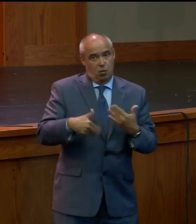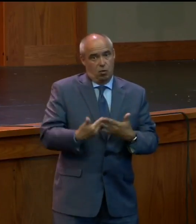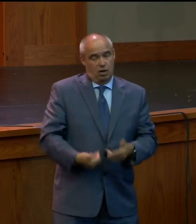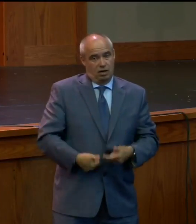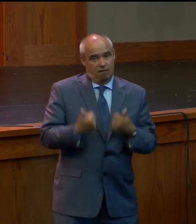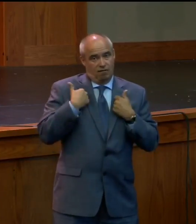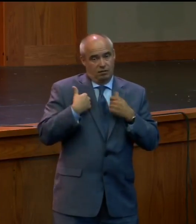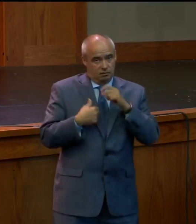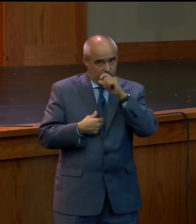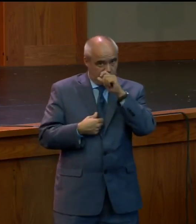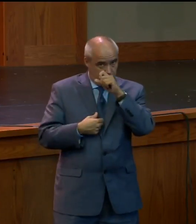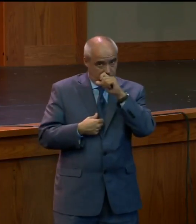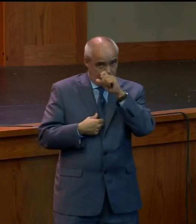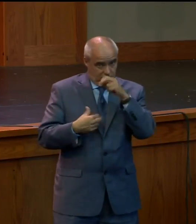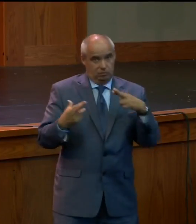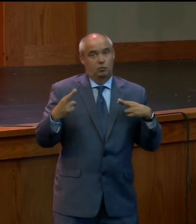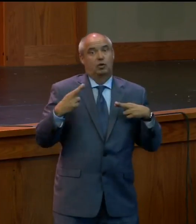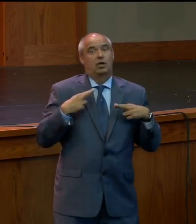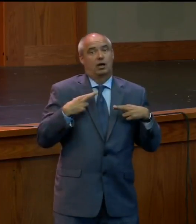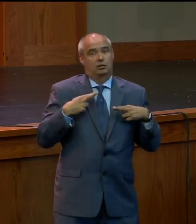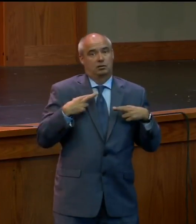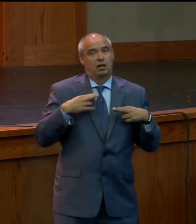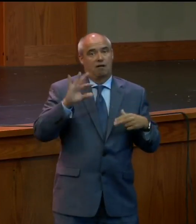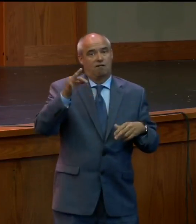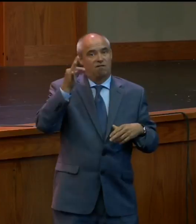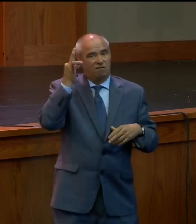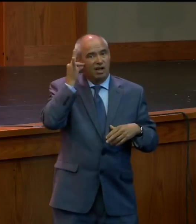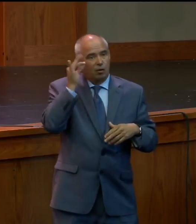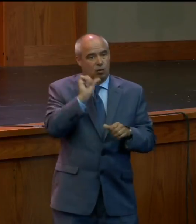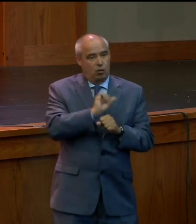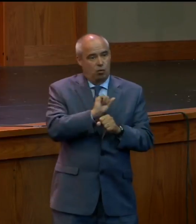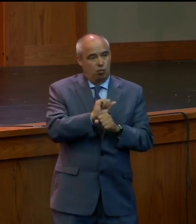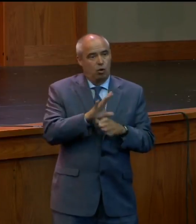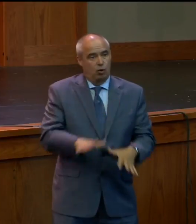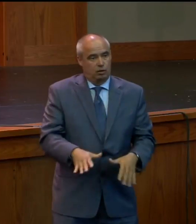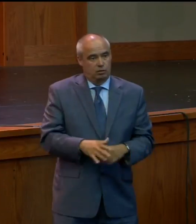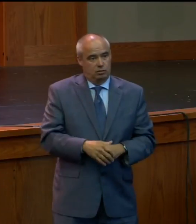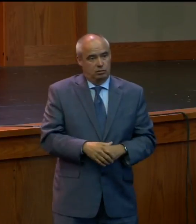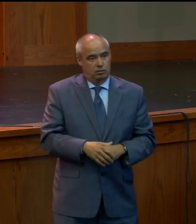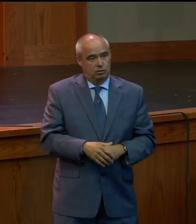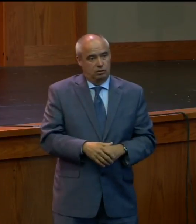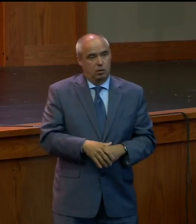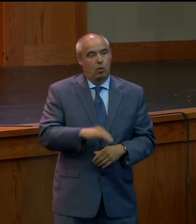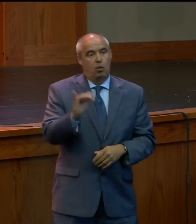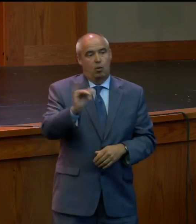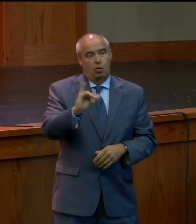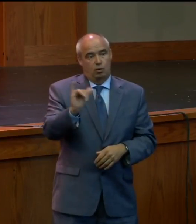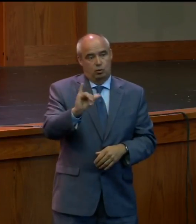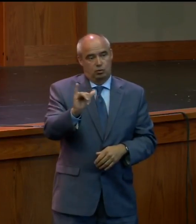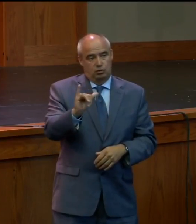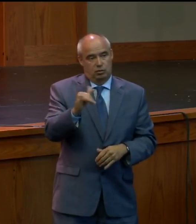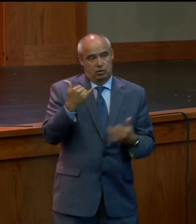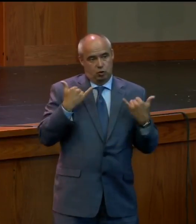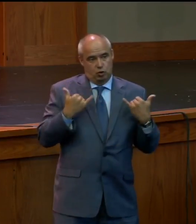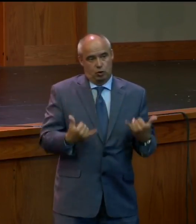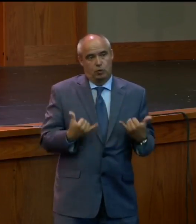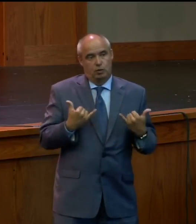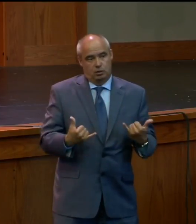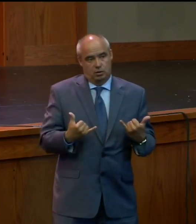I'M A RETIRED FEDERAL EMPLOYEE AND I'M ALSO CURRENTLY THE STATE